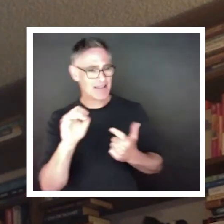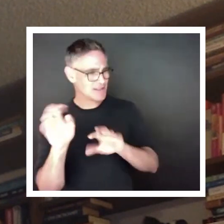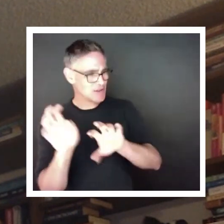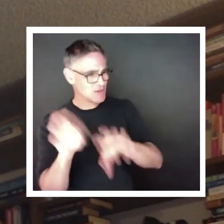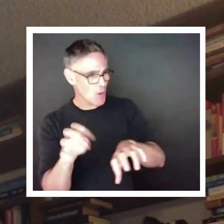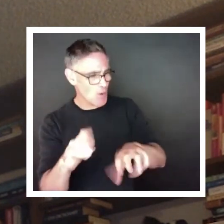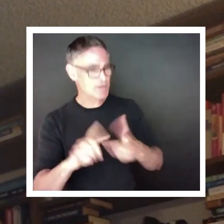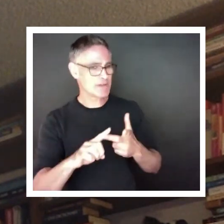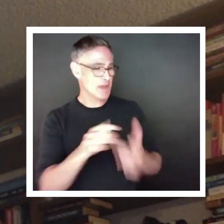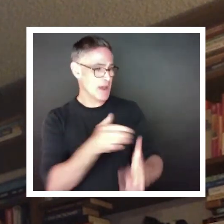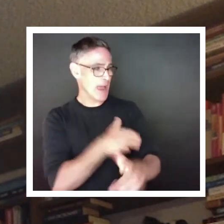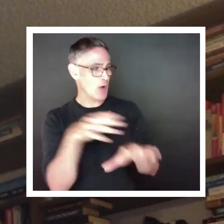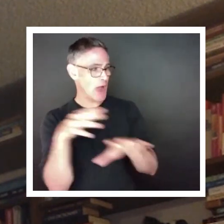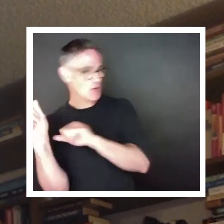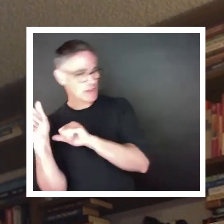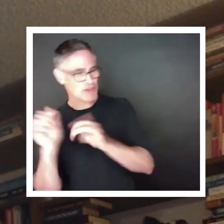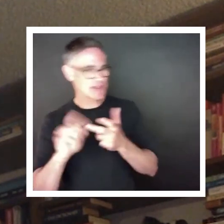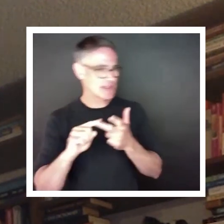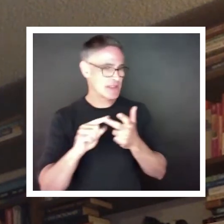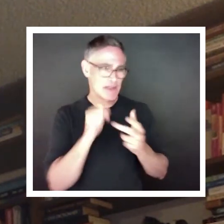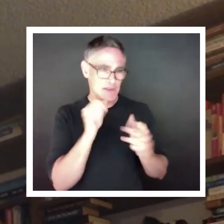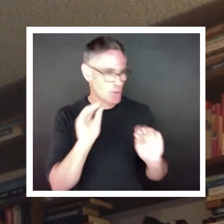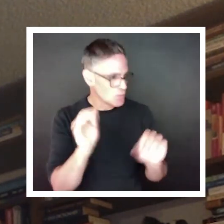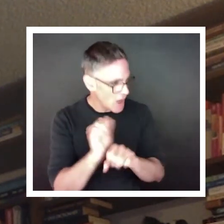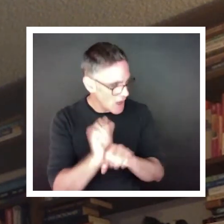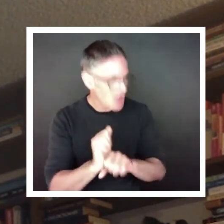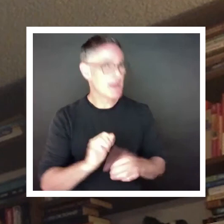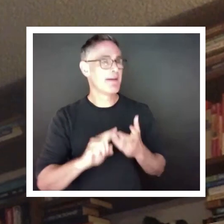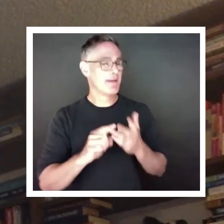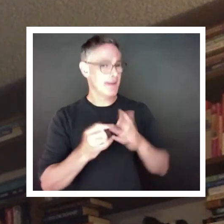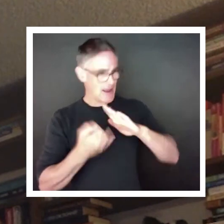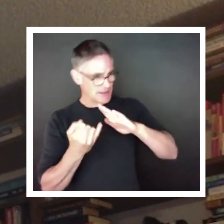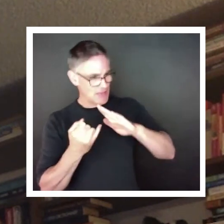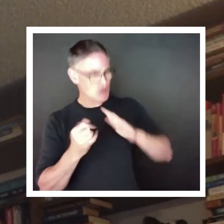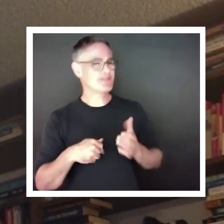unemployment, isolation, COVID-19, righteous protests